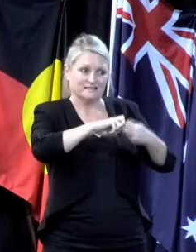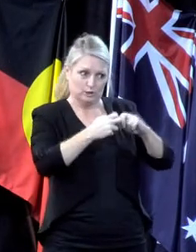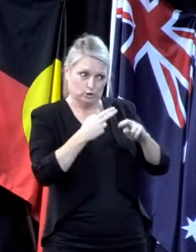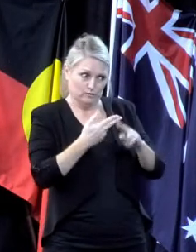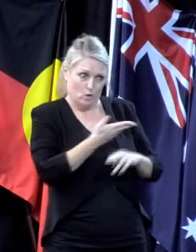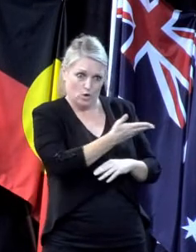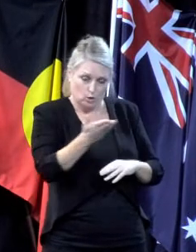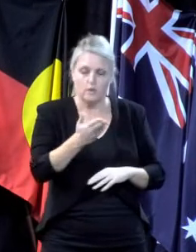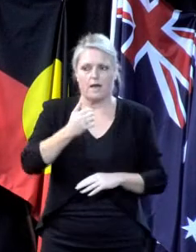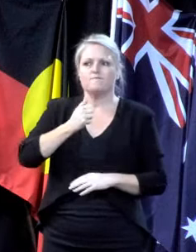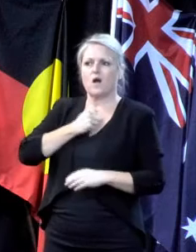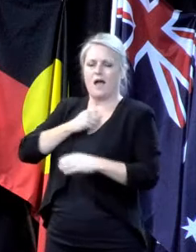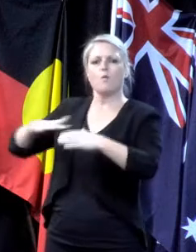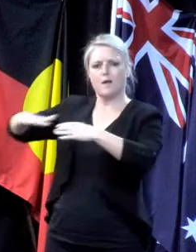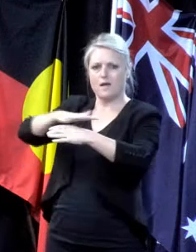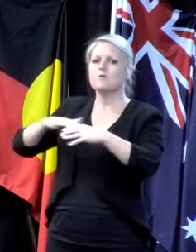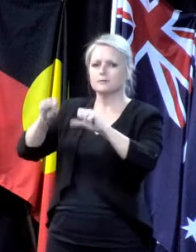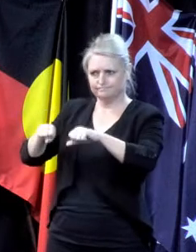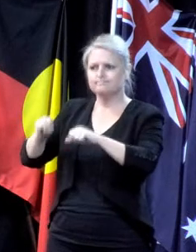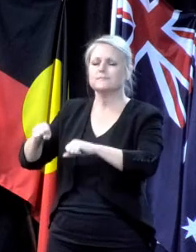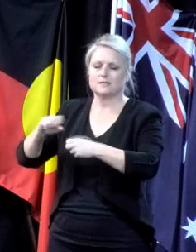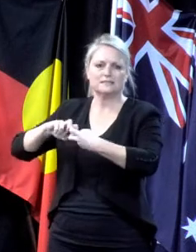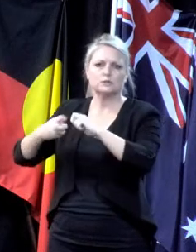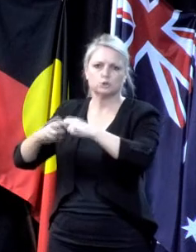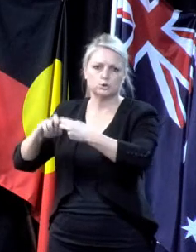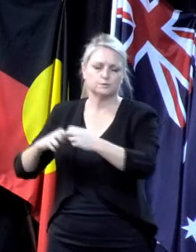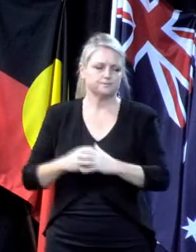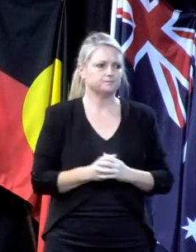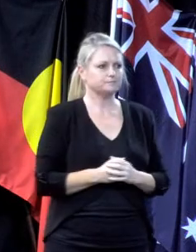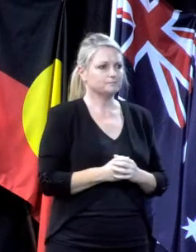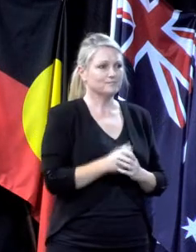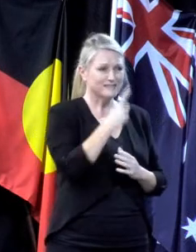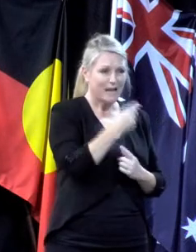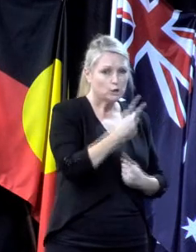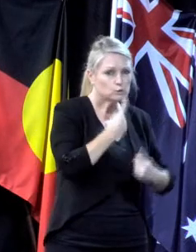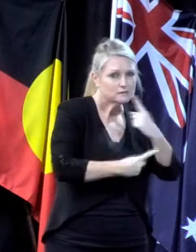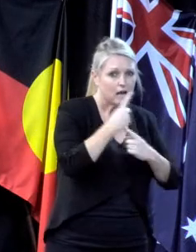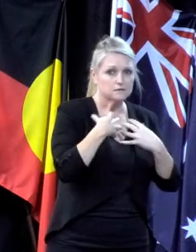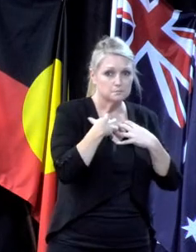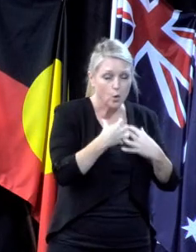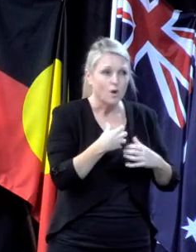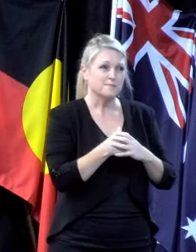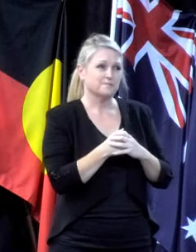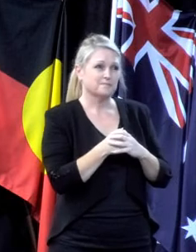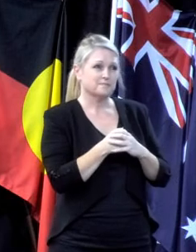Yes, and is it... Are you able to say whether or not it’s more problematic or higher needs